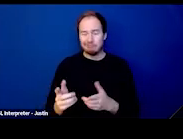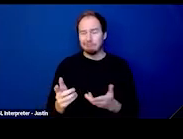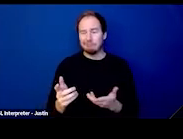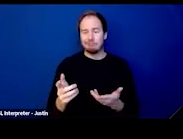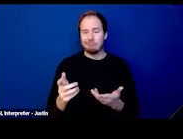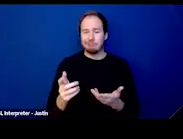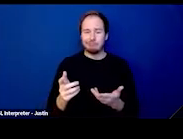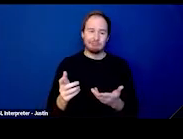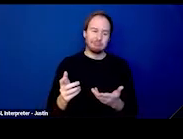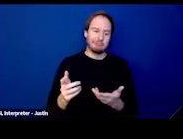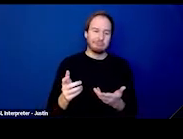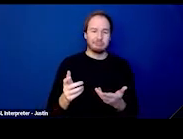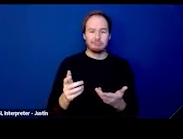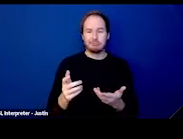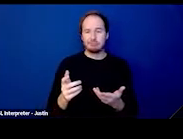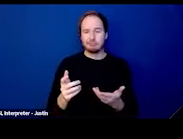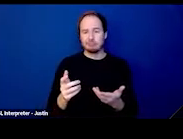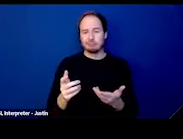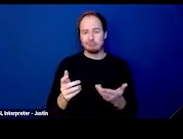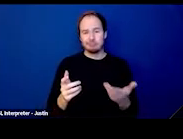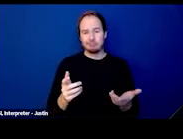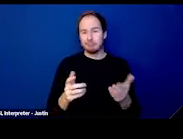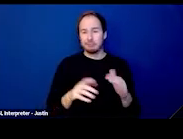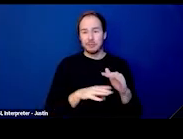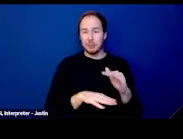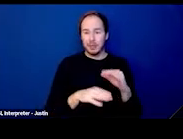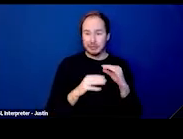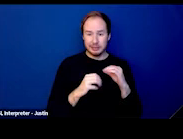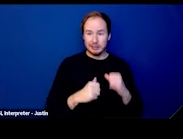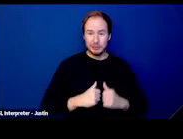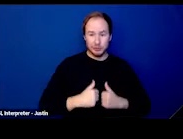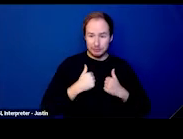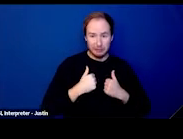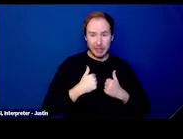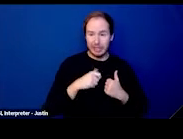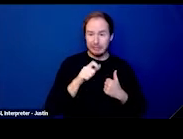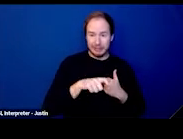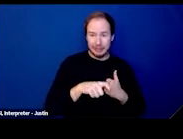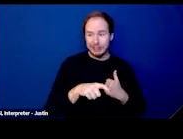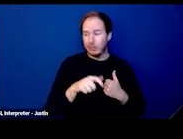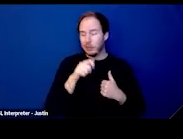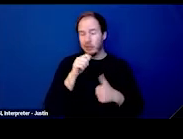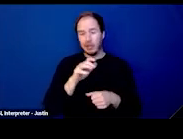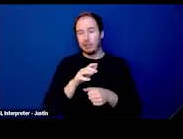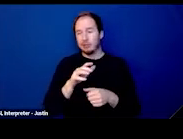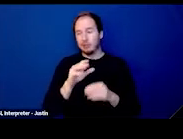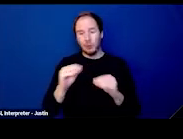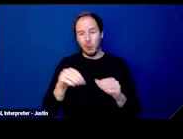from needs relating to just basic survival on that and the lack of access to behavioral health or, excuse me,